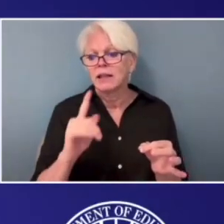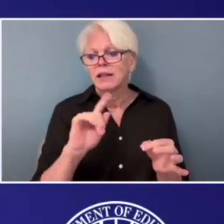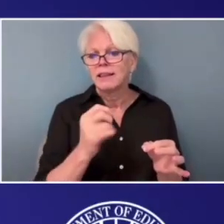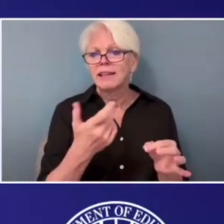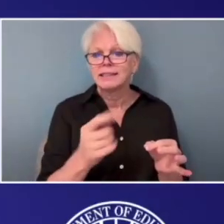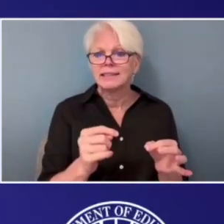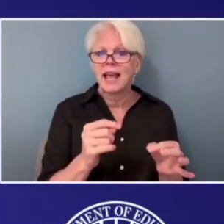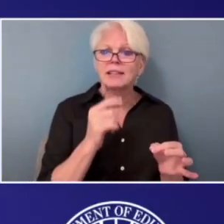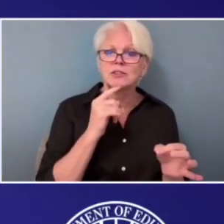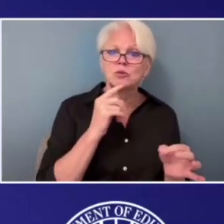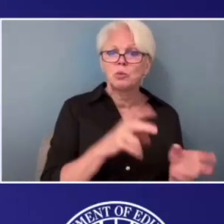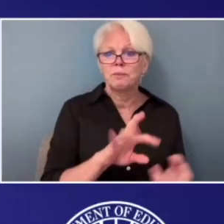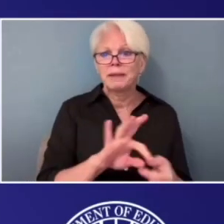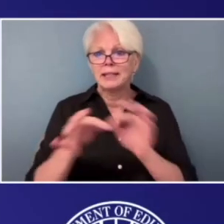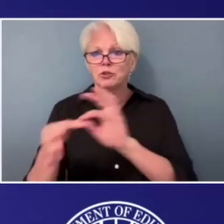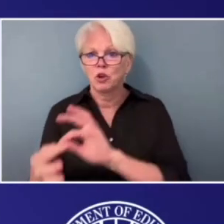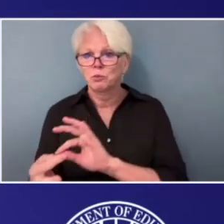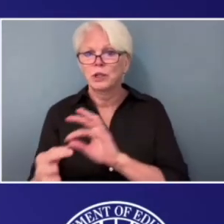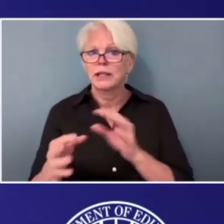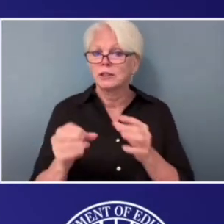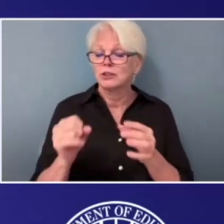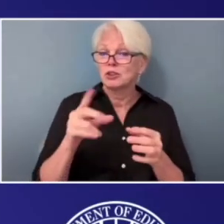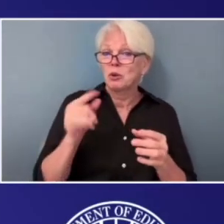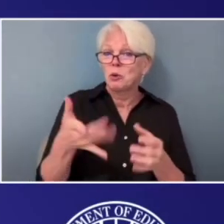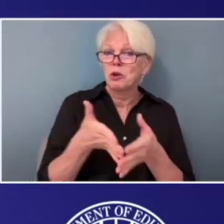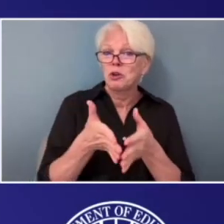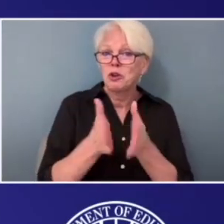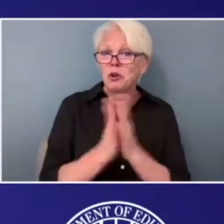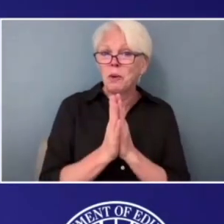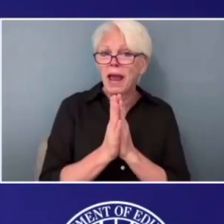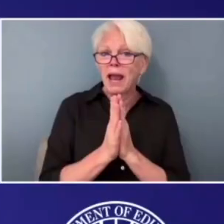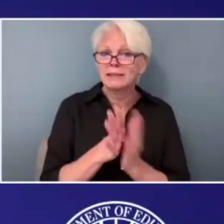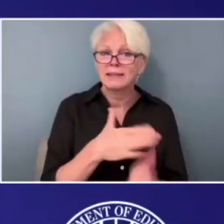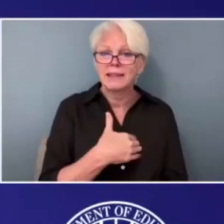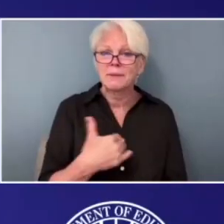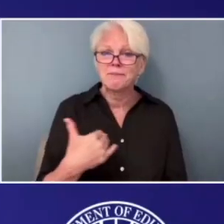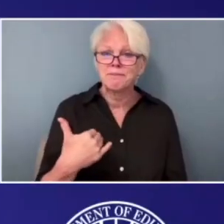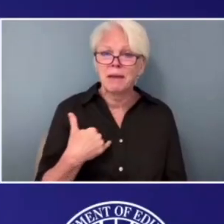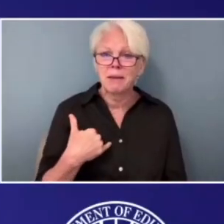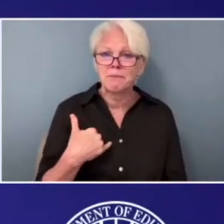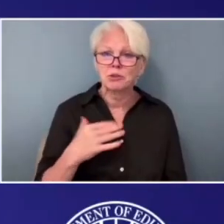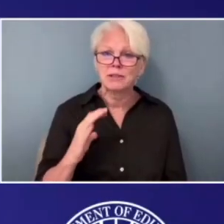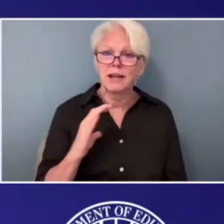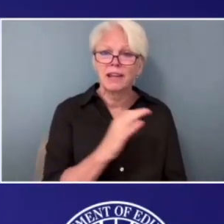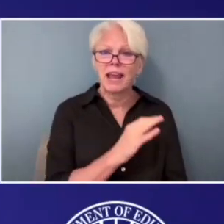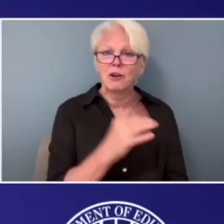So are you asking the members of Congress who passed the law, like,